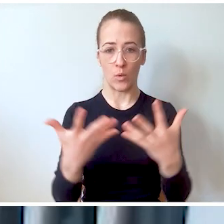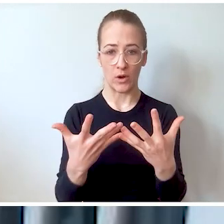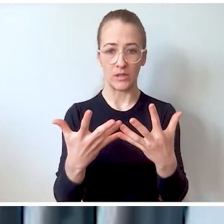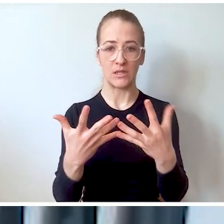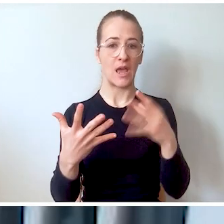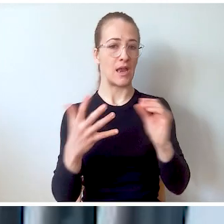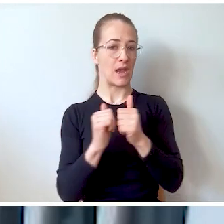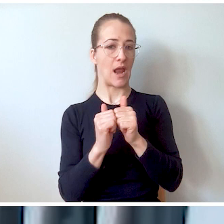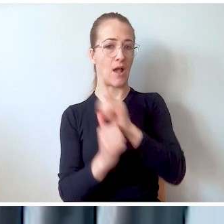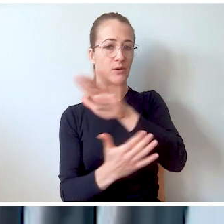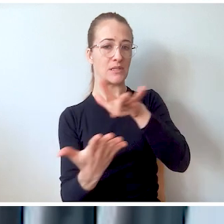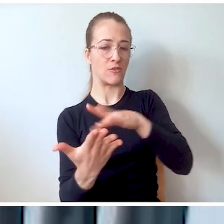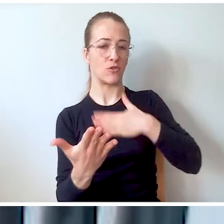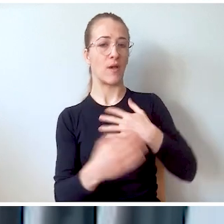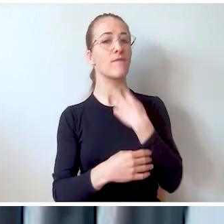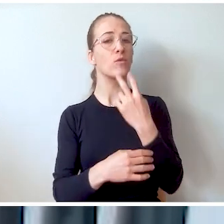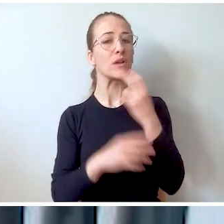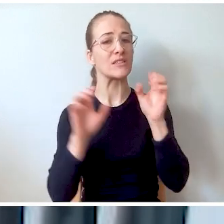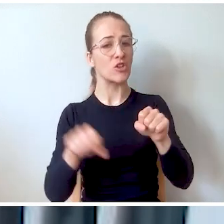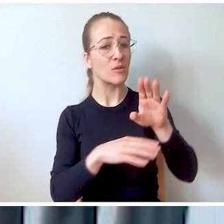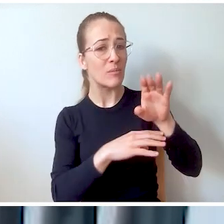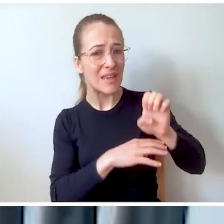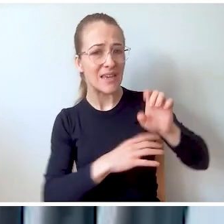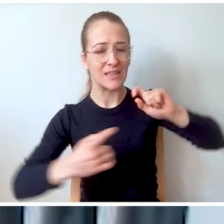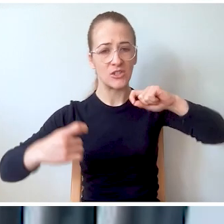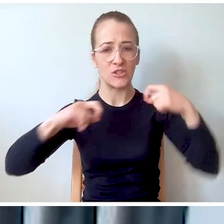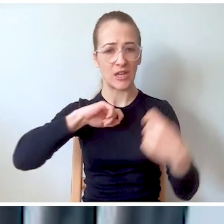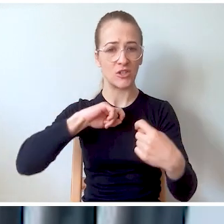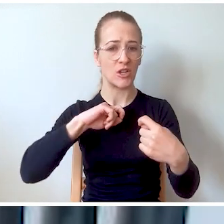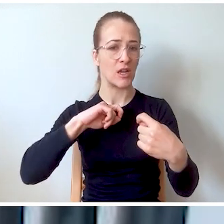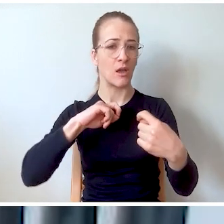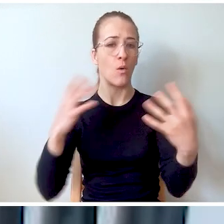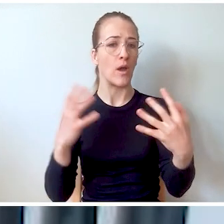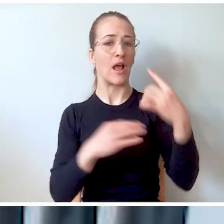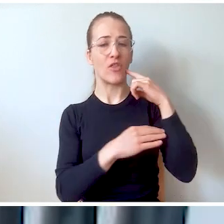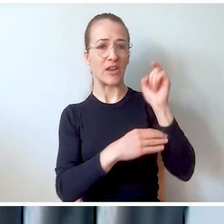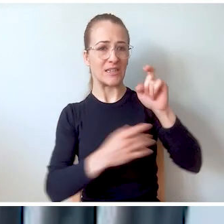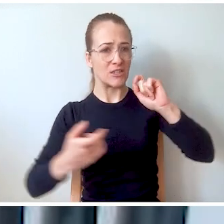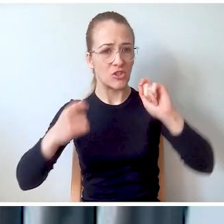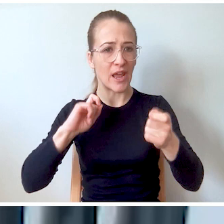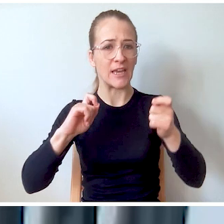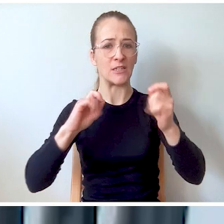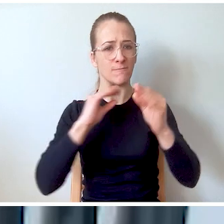and how central my voice could be in changing what I thought needed to be changed in the world.